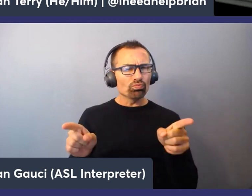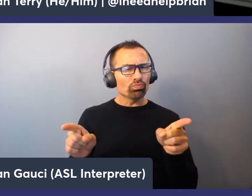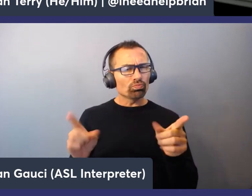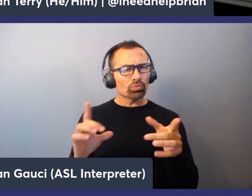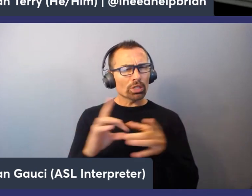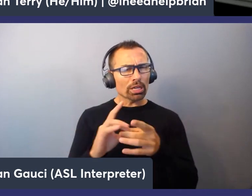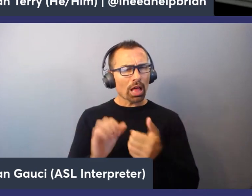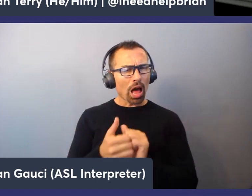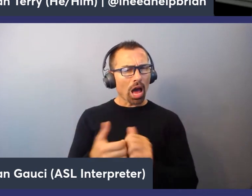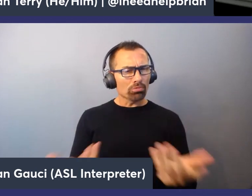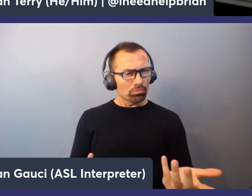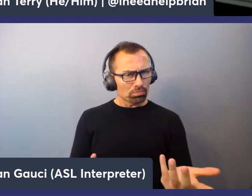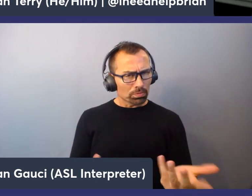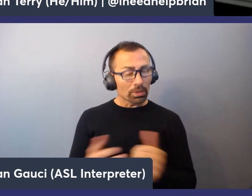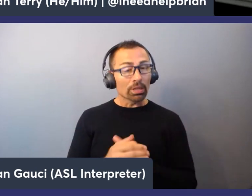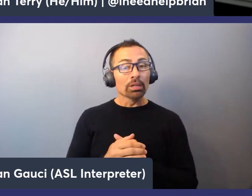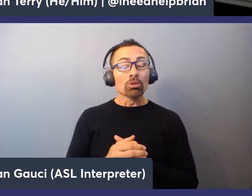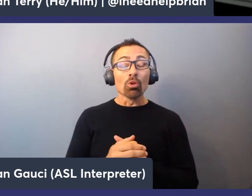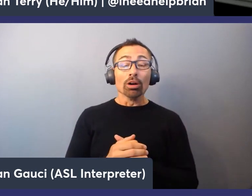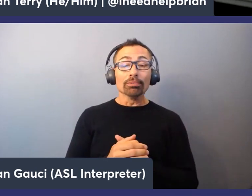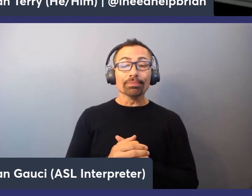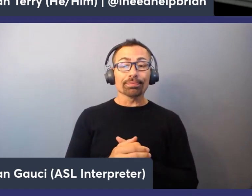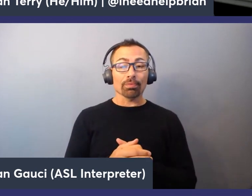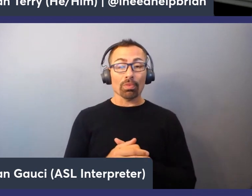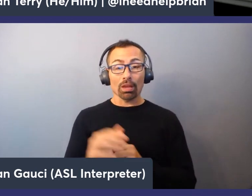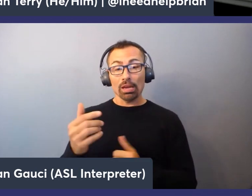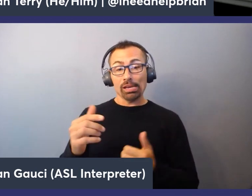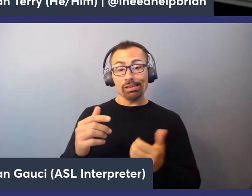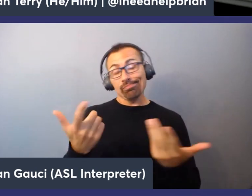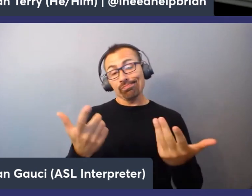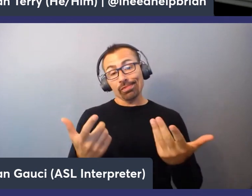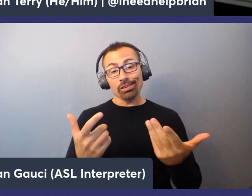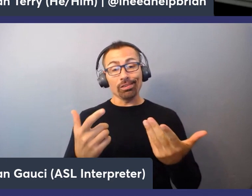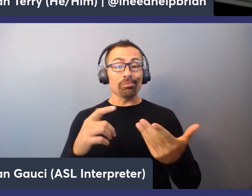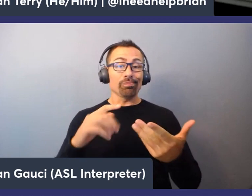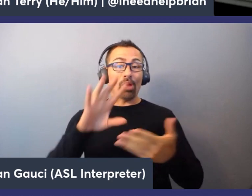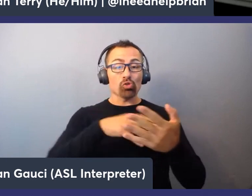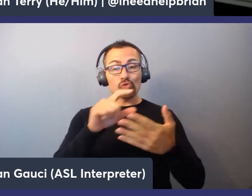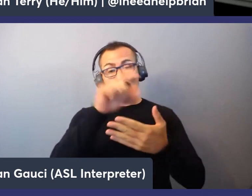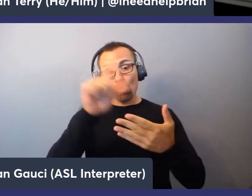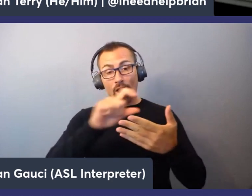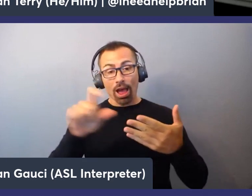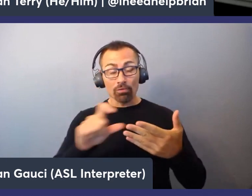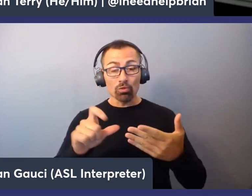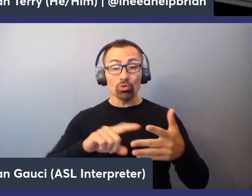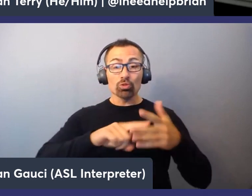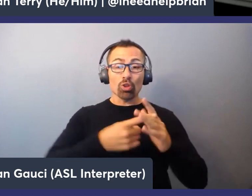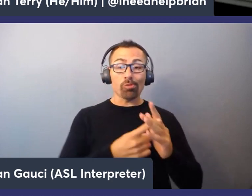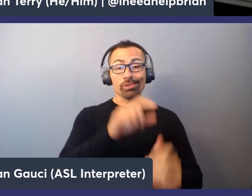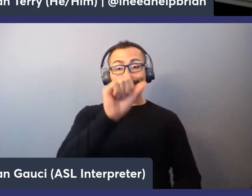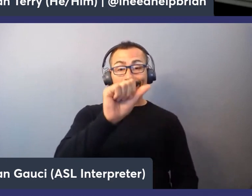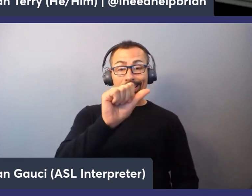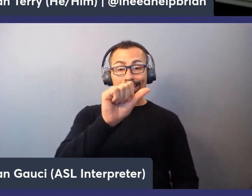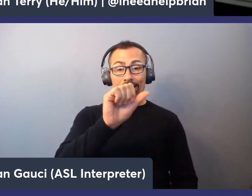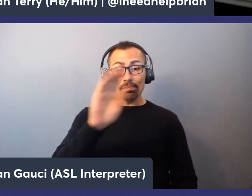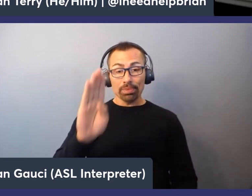you move from point A in your graph to B to C to D to E, and if you were doing this in something relational database,